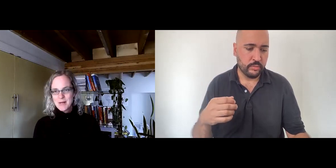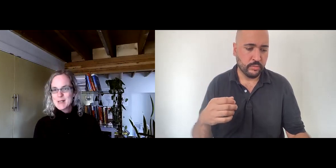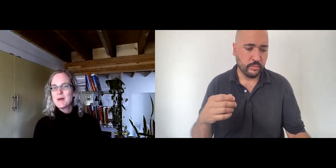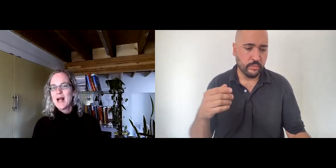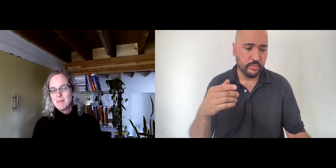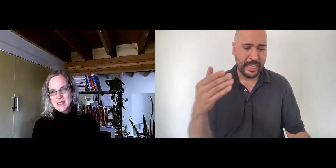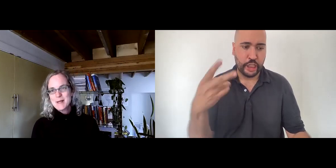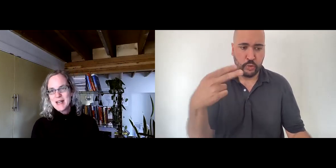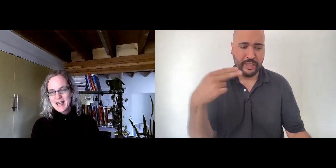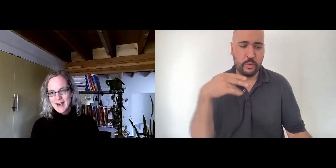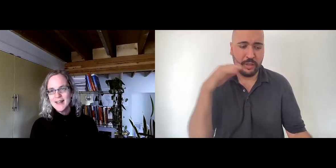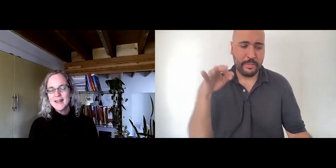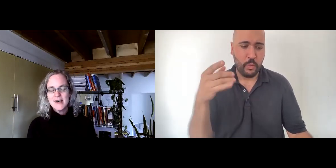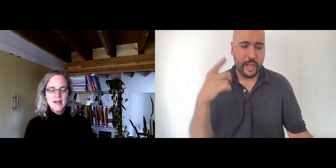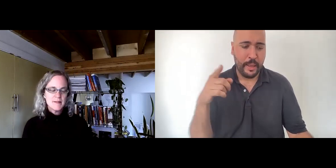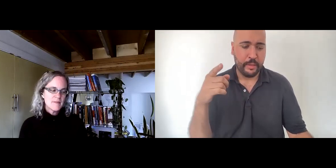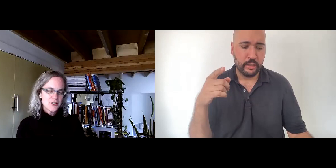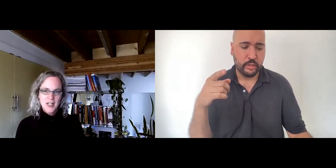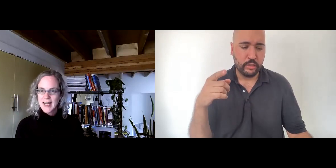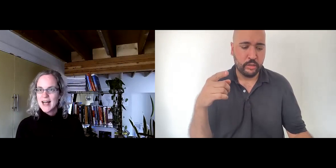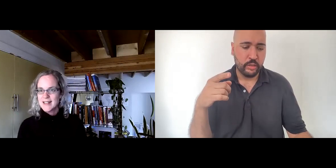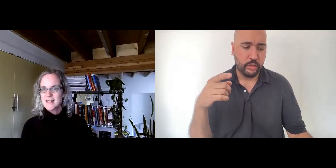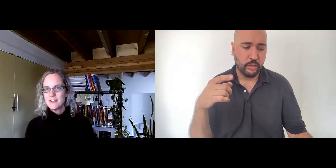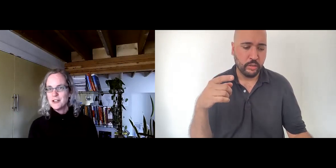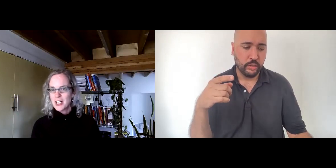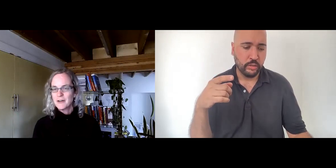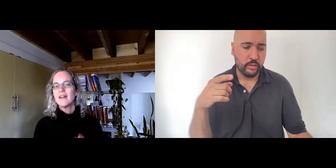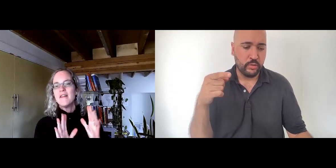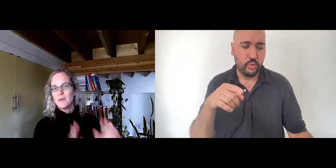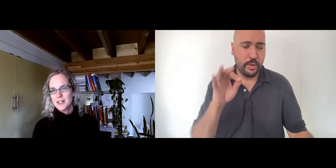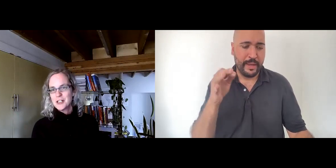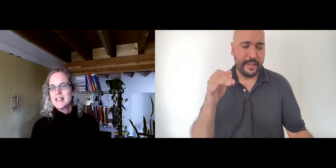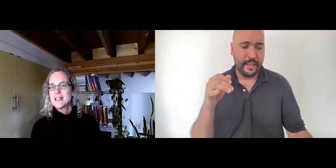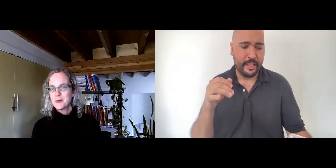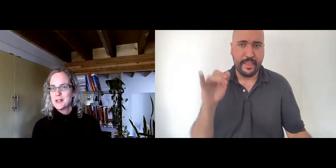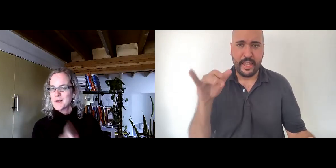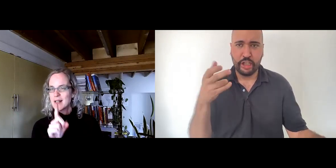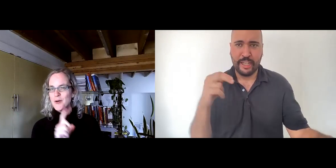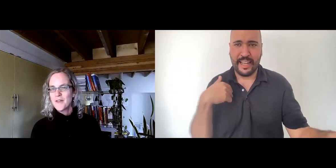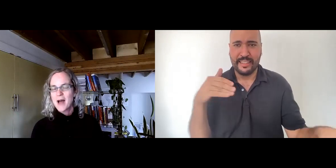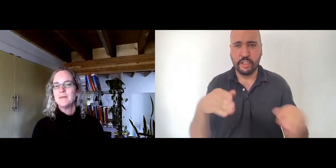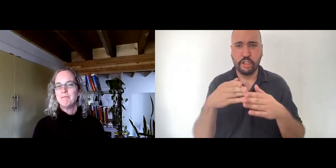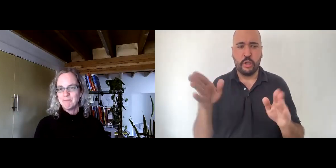I'm gonna explain what happens to the Medicaid that Chen has in general, and then we'll look at Chen's situation. So let's hold that one.